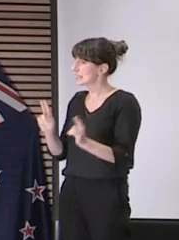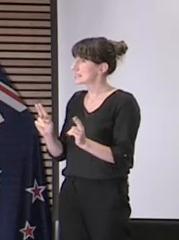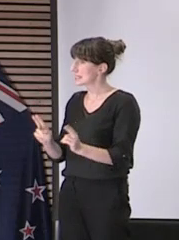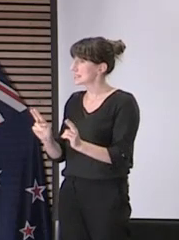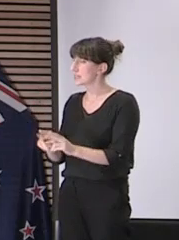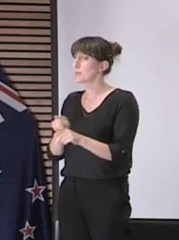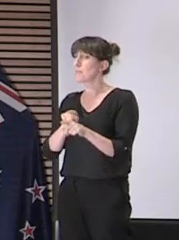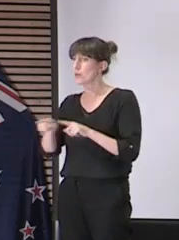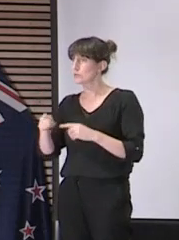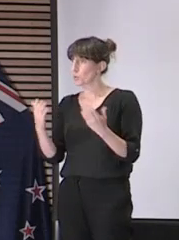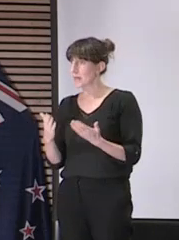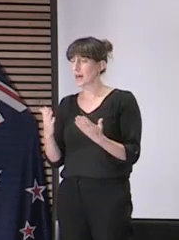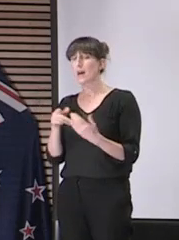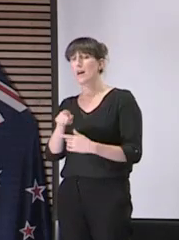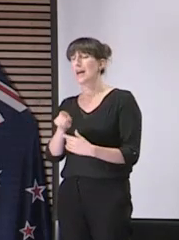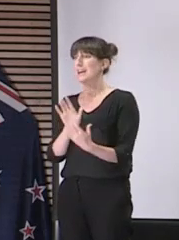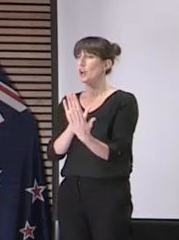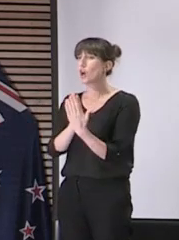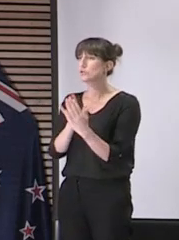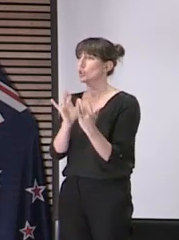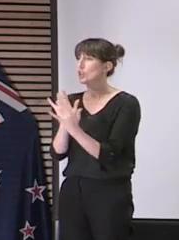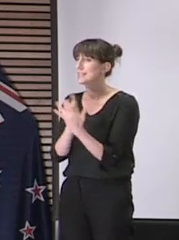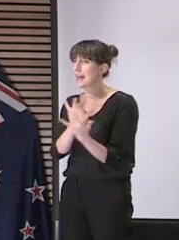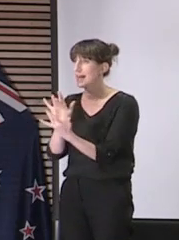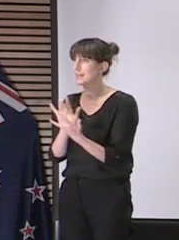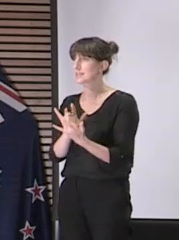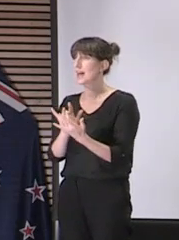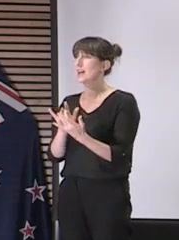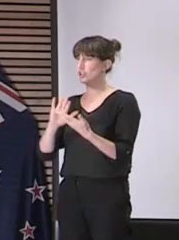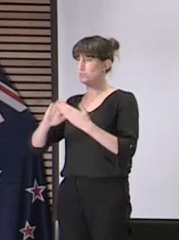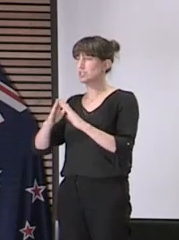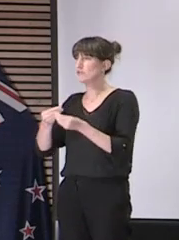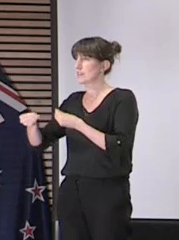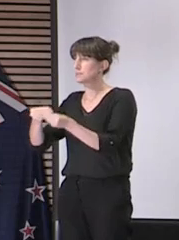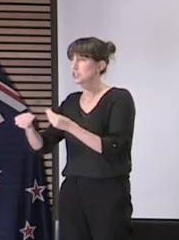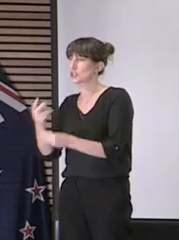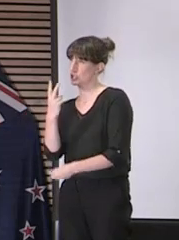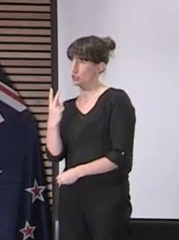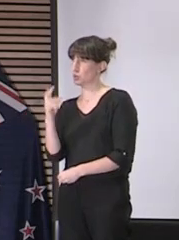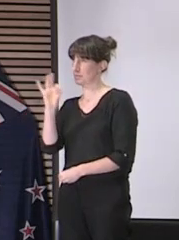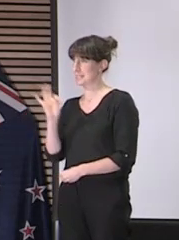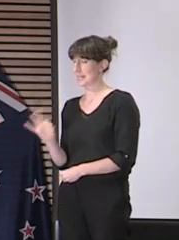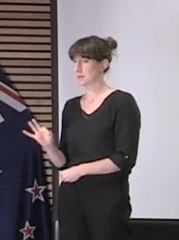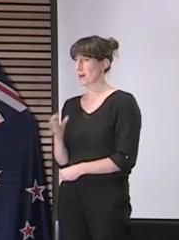proportion it is 41%. As well as linked to confirmed cases